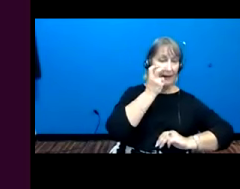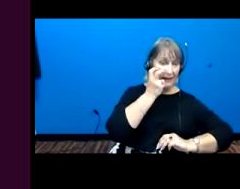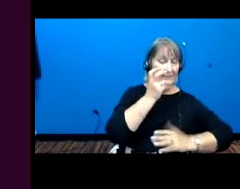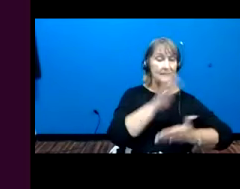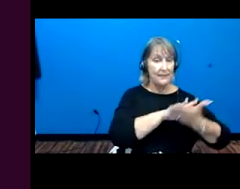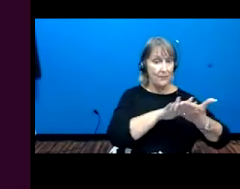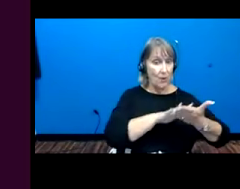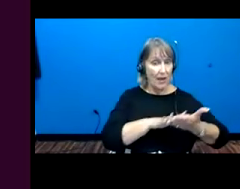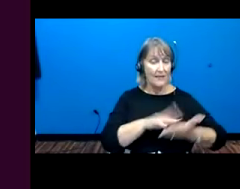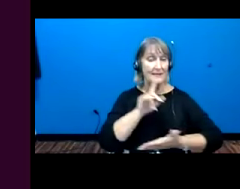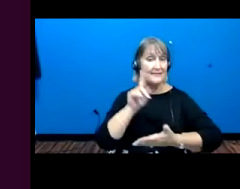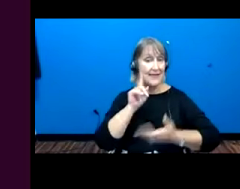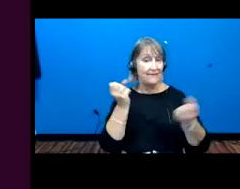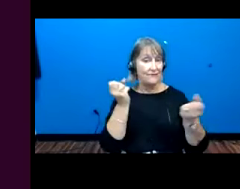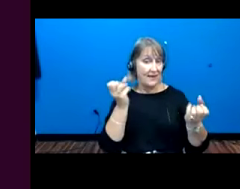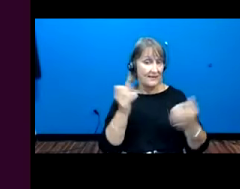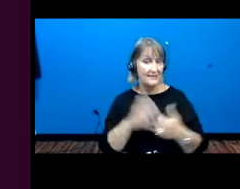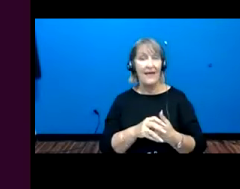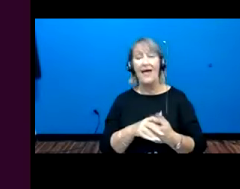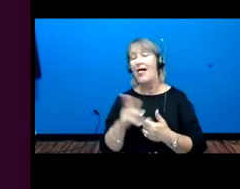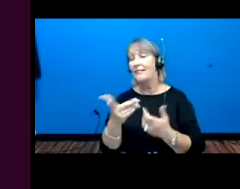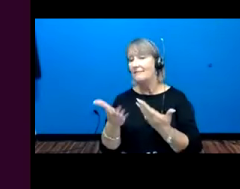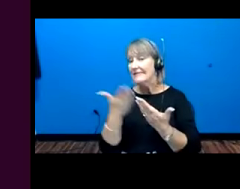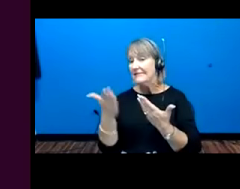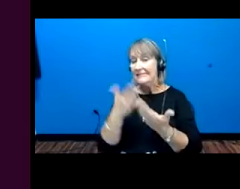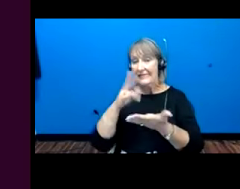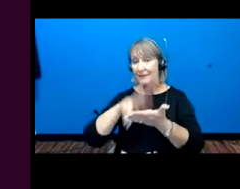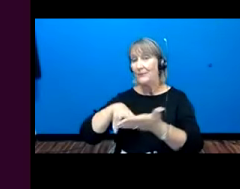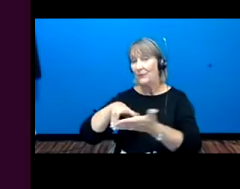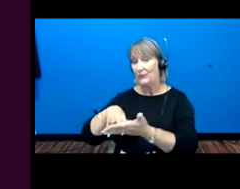As you scroll down and drill just a little bit deeper, you'll see additional resources.